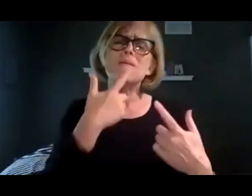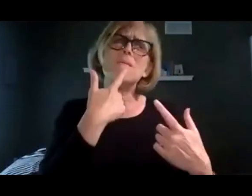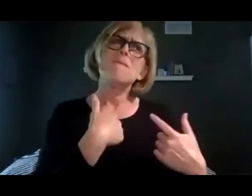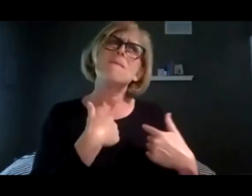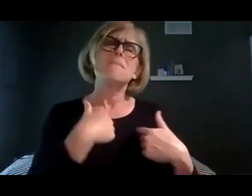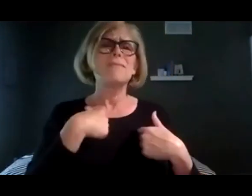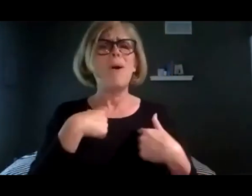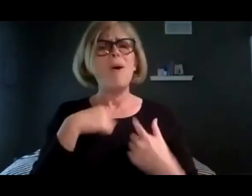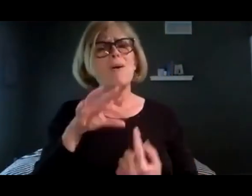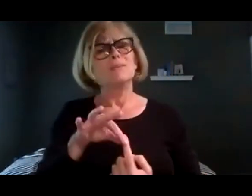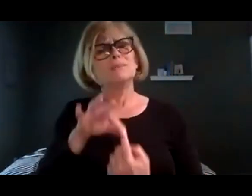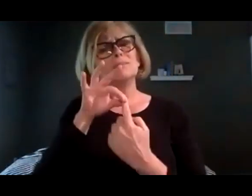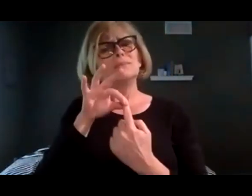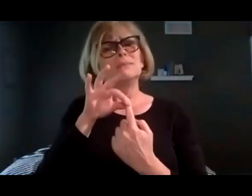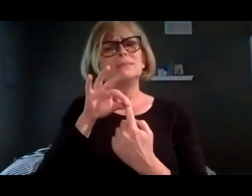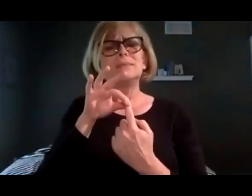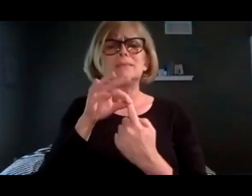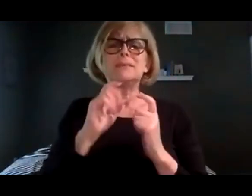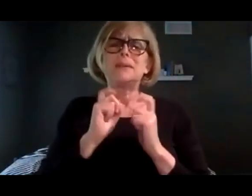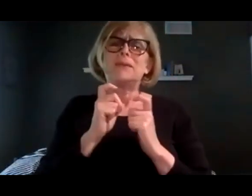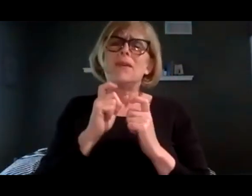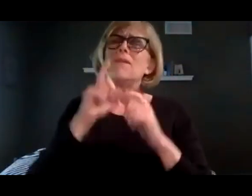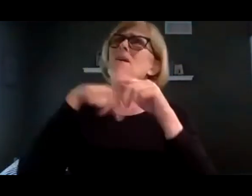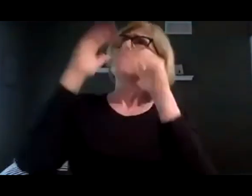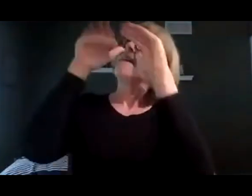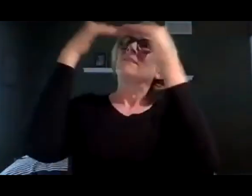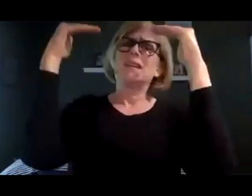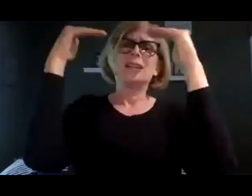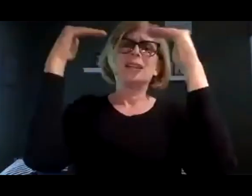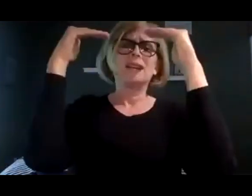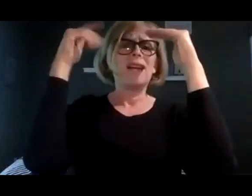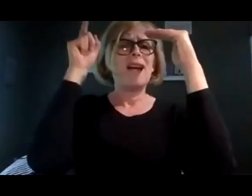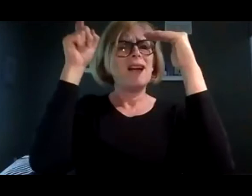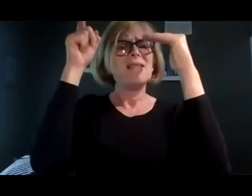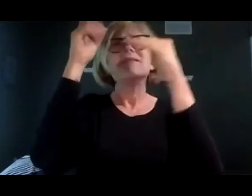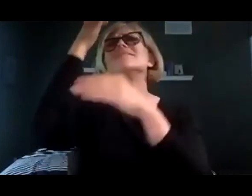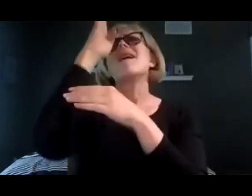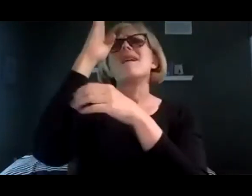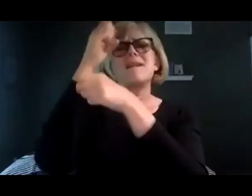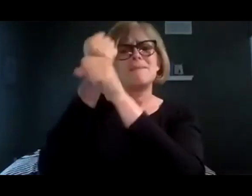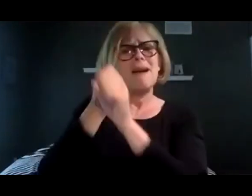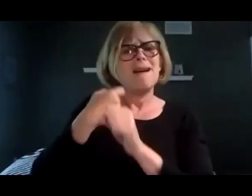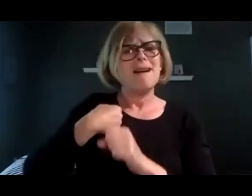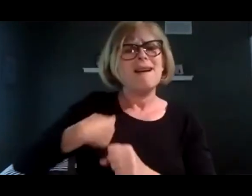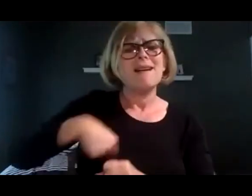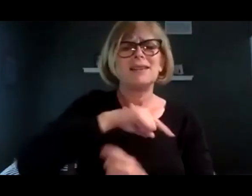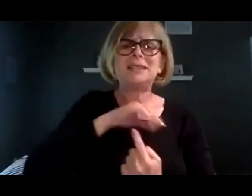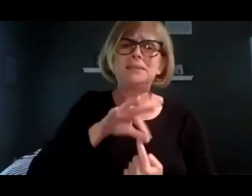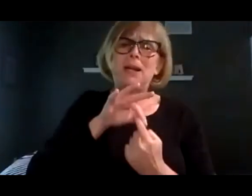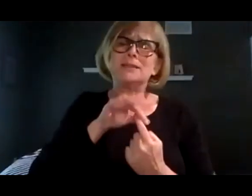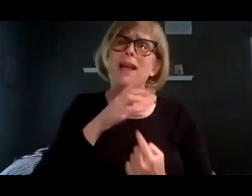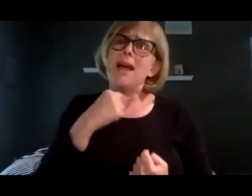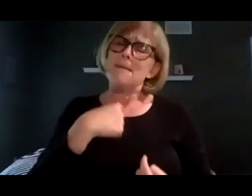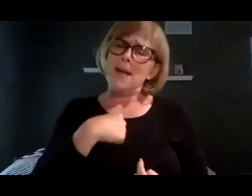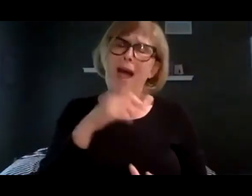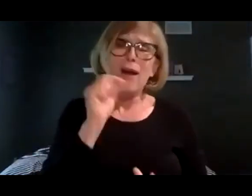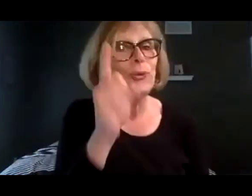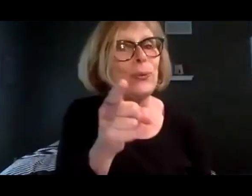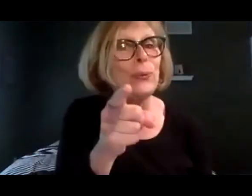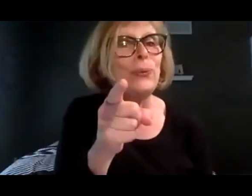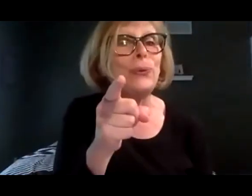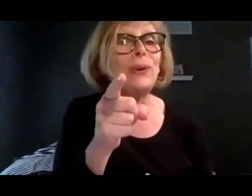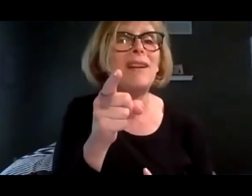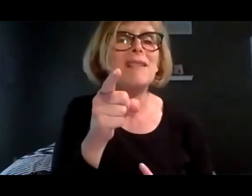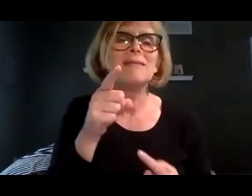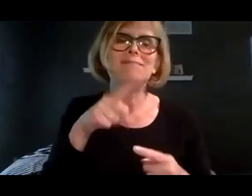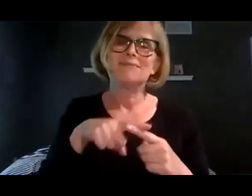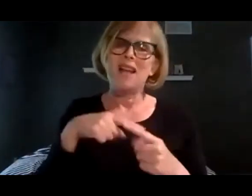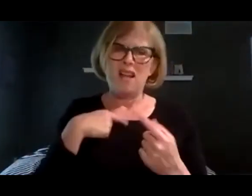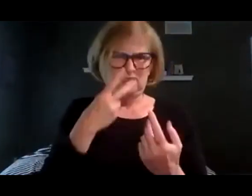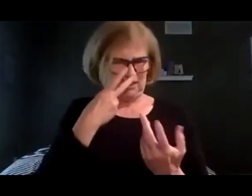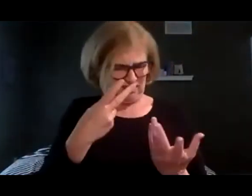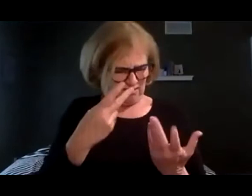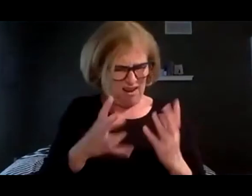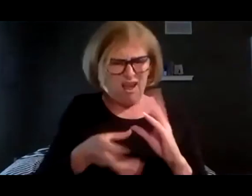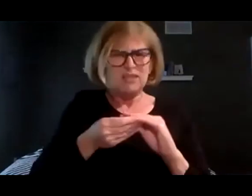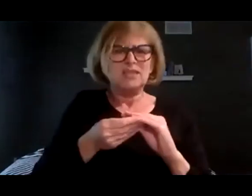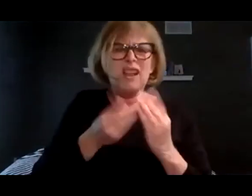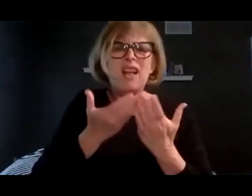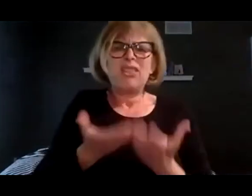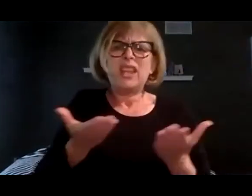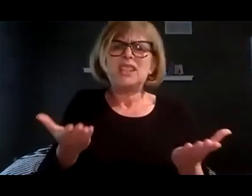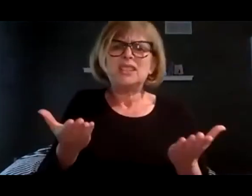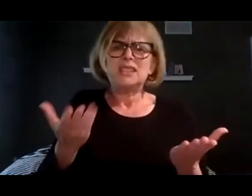My mama says I'm a gift from Heaven. God made us special, both you and me